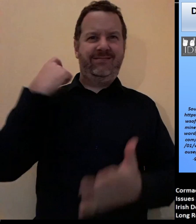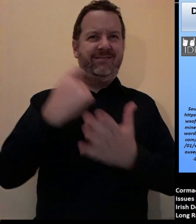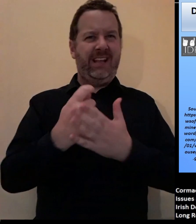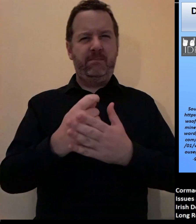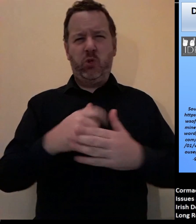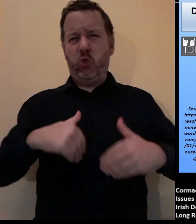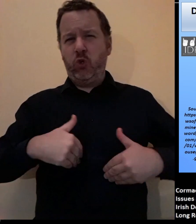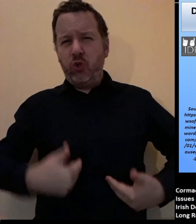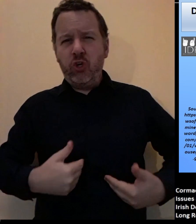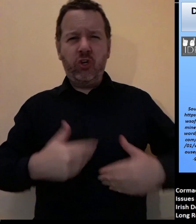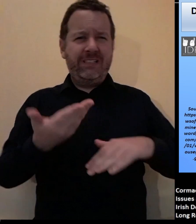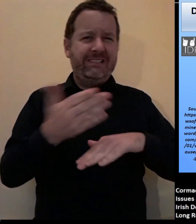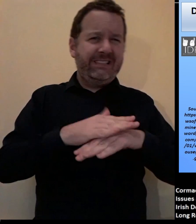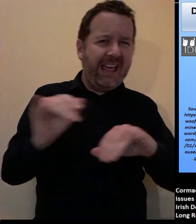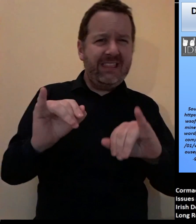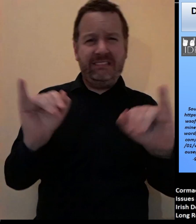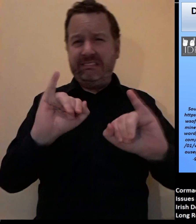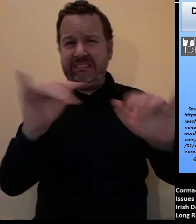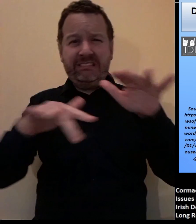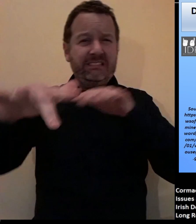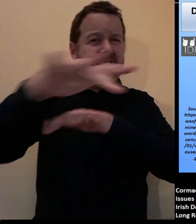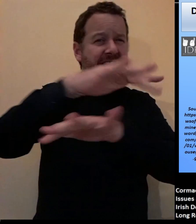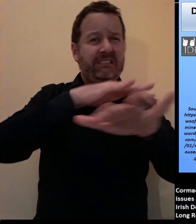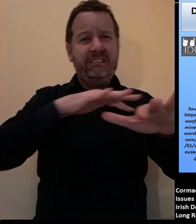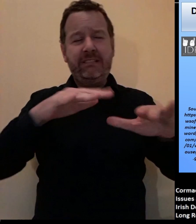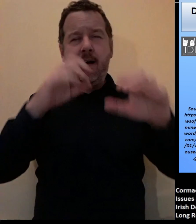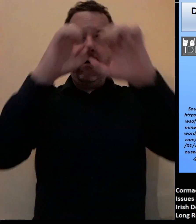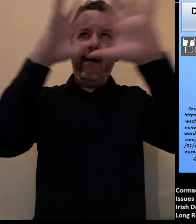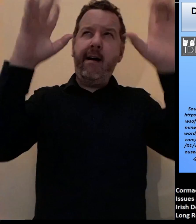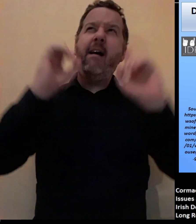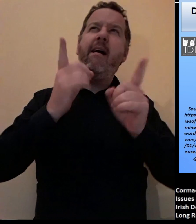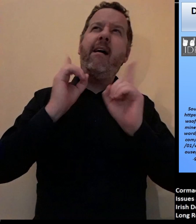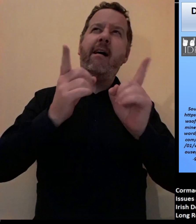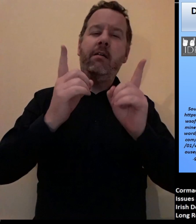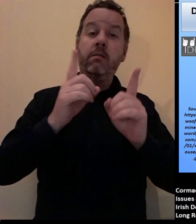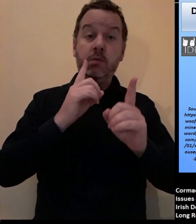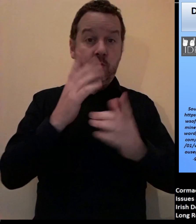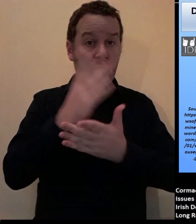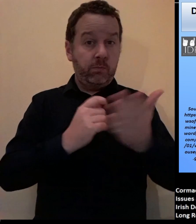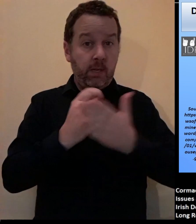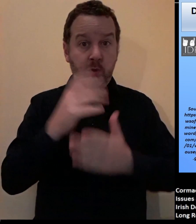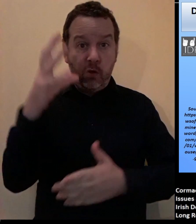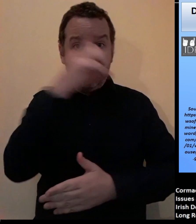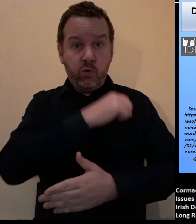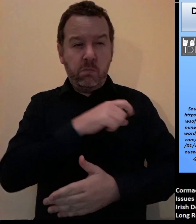Such images can lead us to conclusions that are misleading about the totality and overall nature